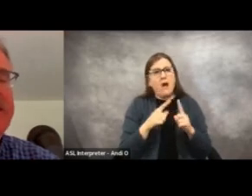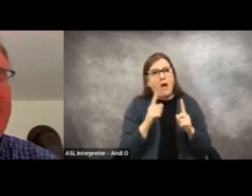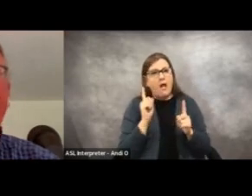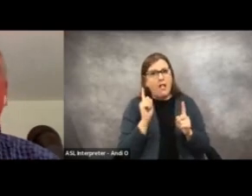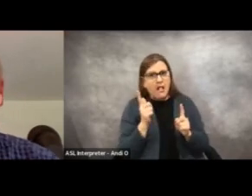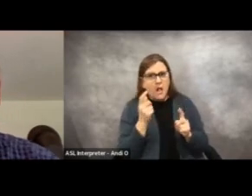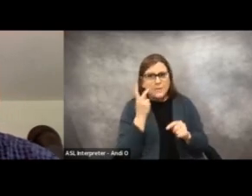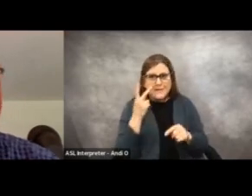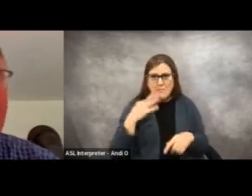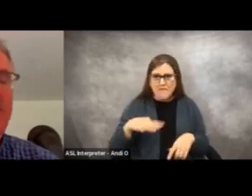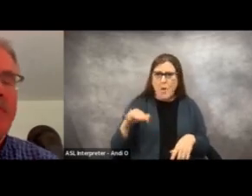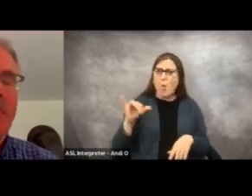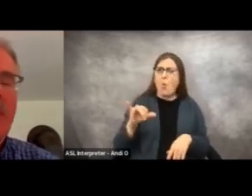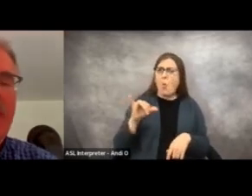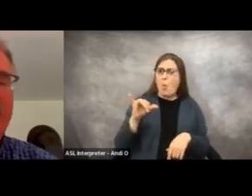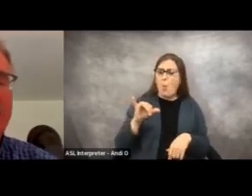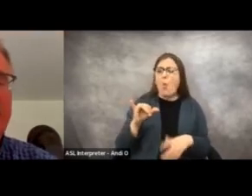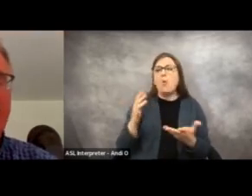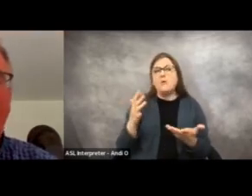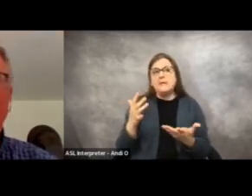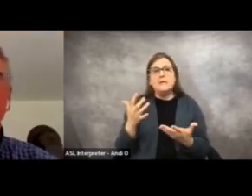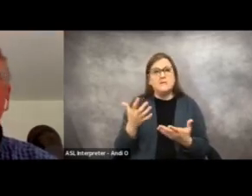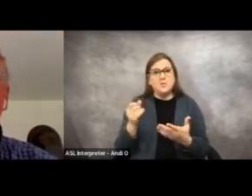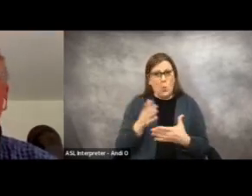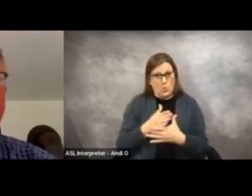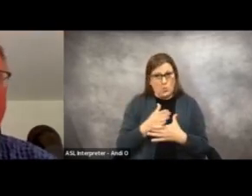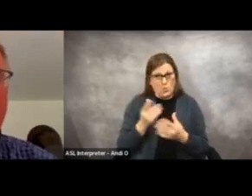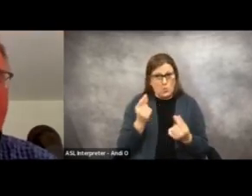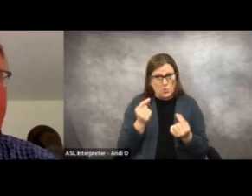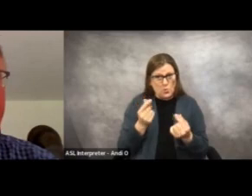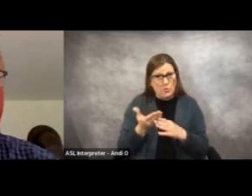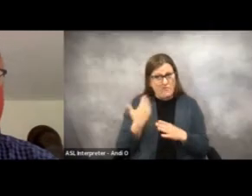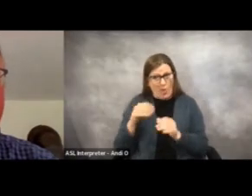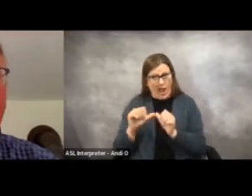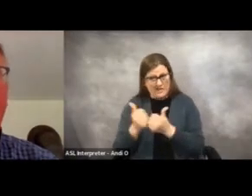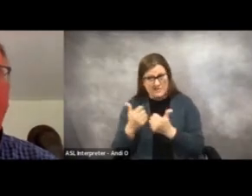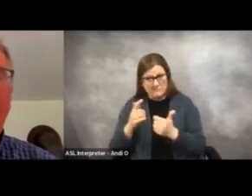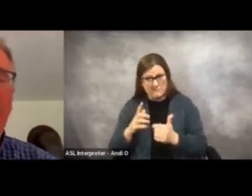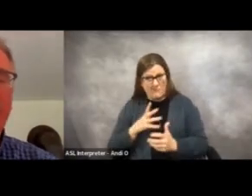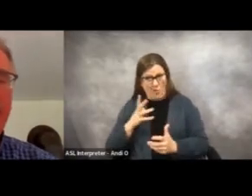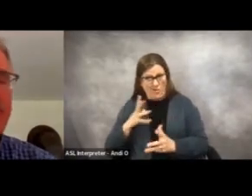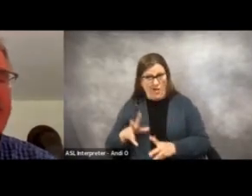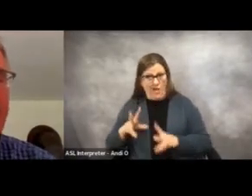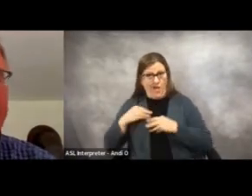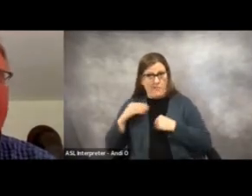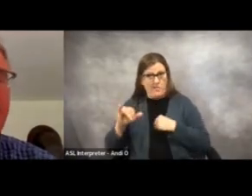as an interim step, before an agency adopts a more formal screening tool, it may be helpful for them to make slight